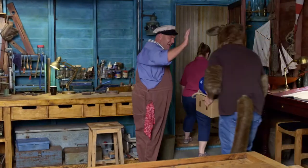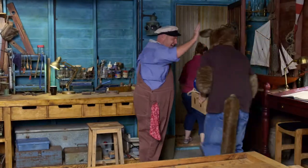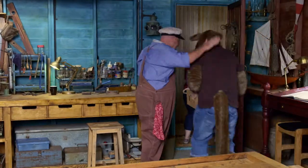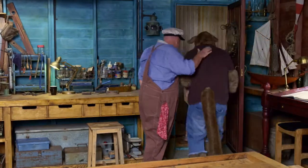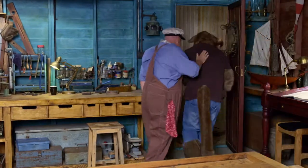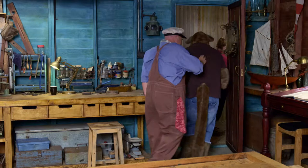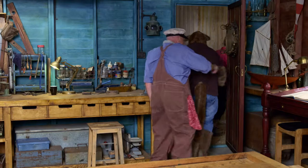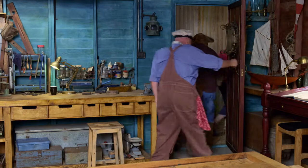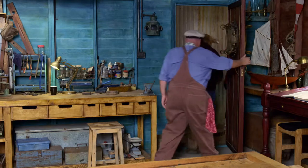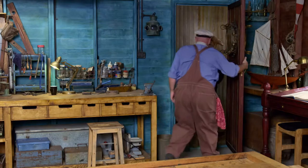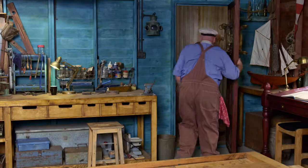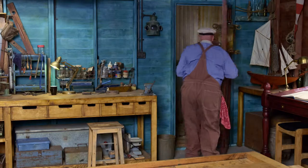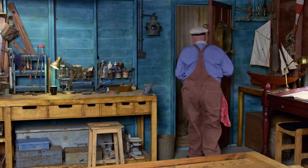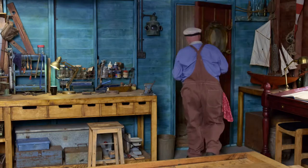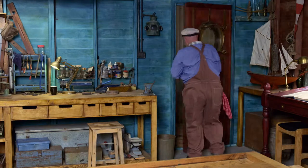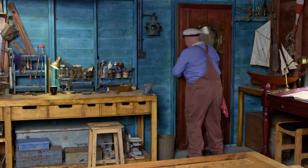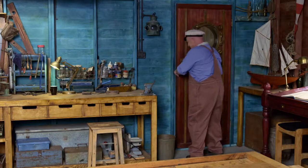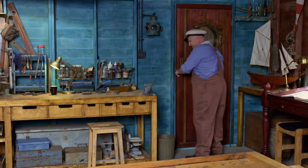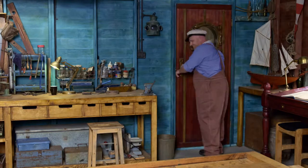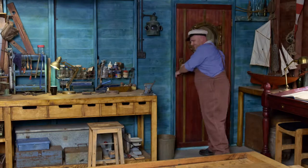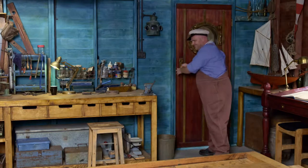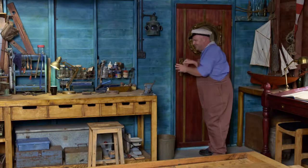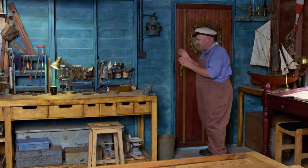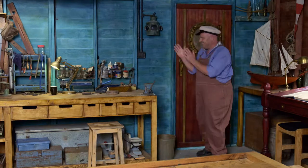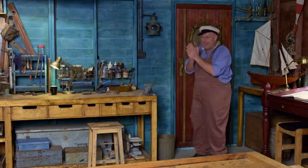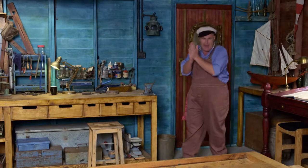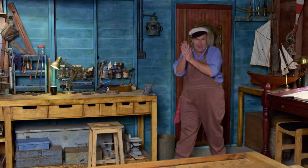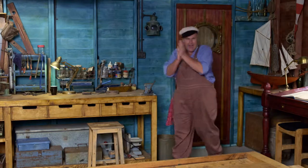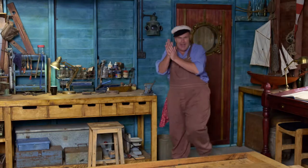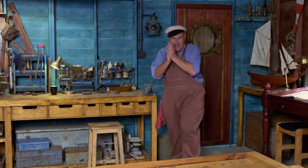Bye. Aha, yes! Ho-ho!